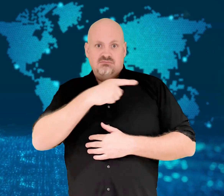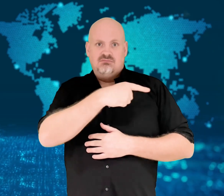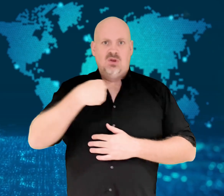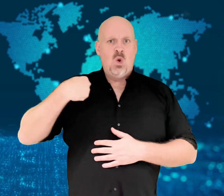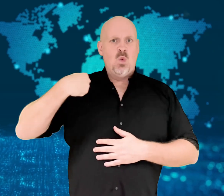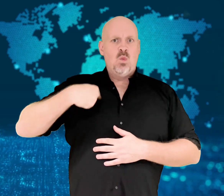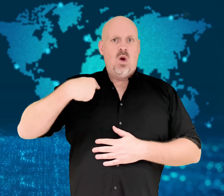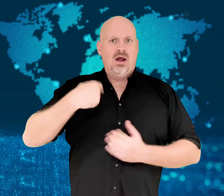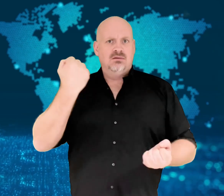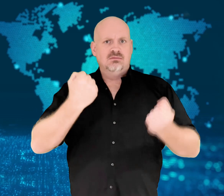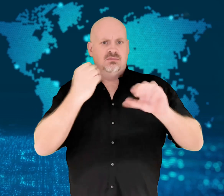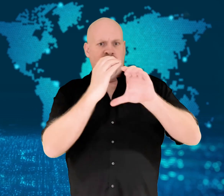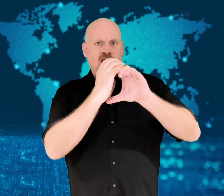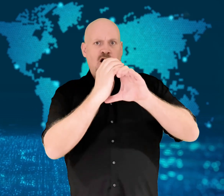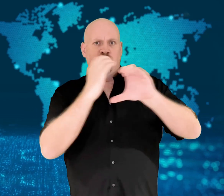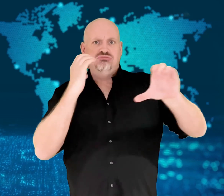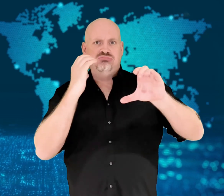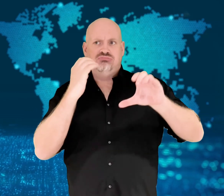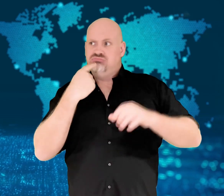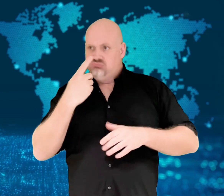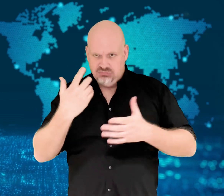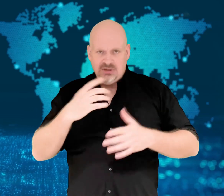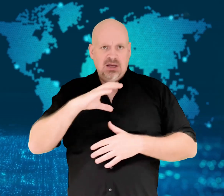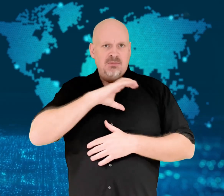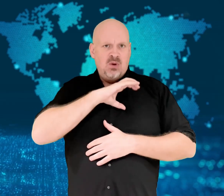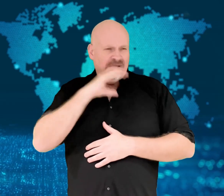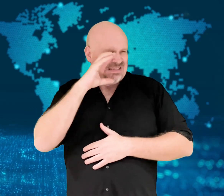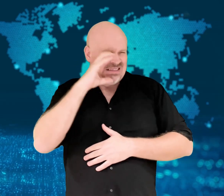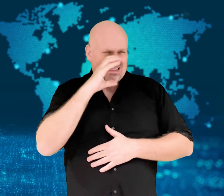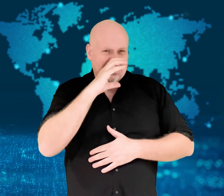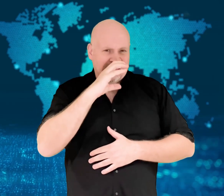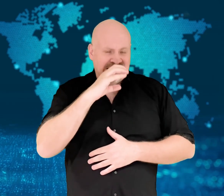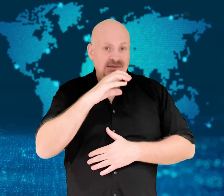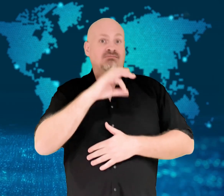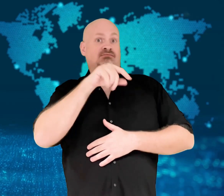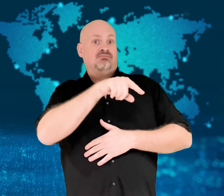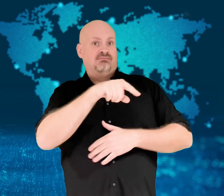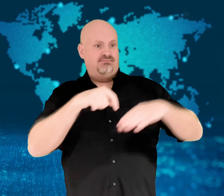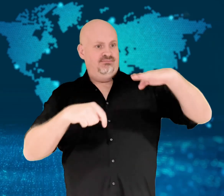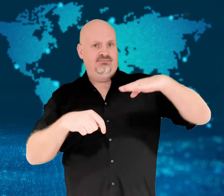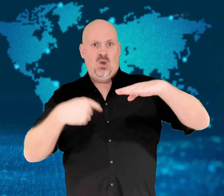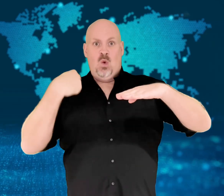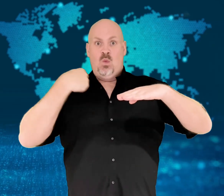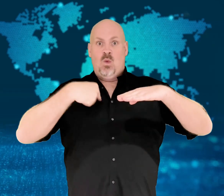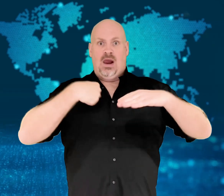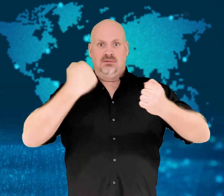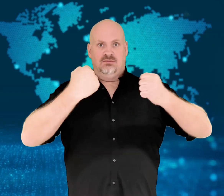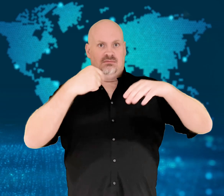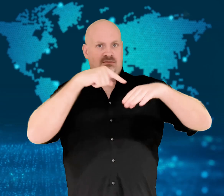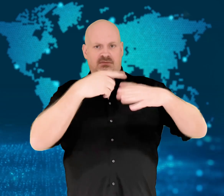In their pursuit of the suspect, police officers sought a white van based